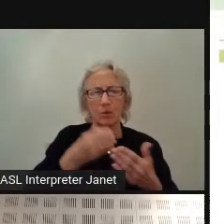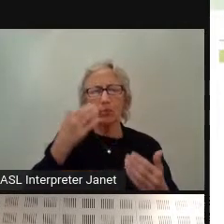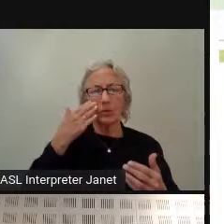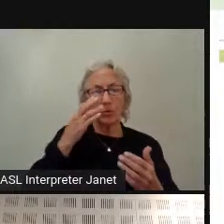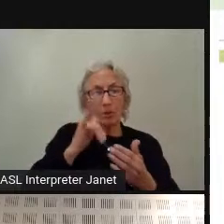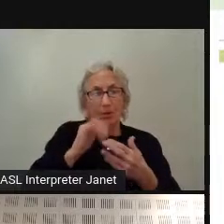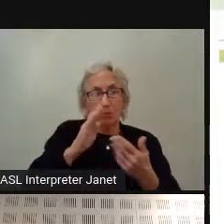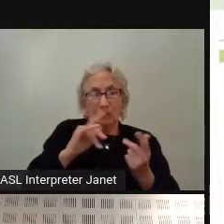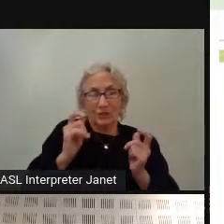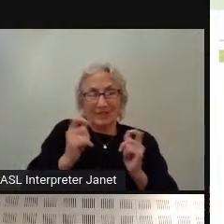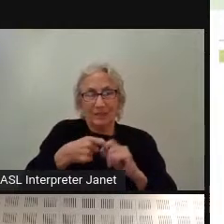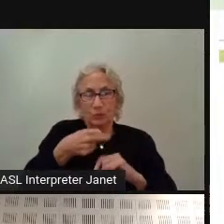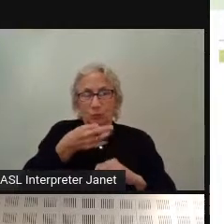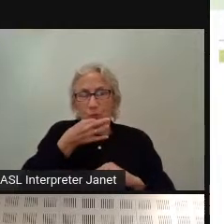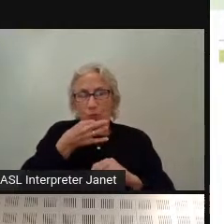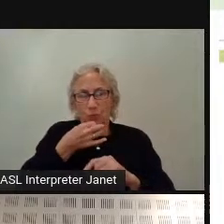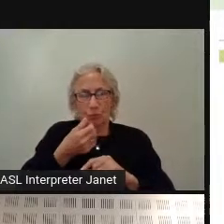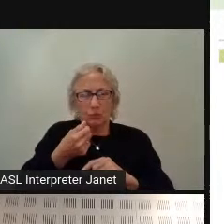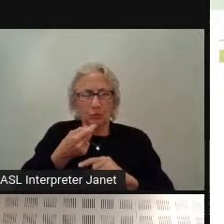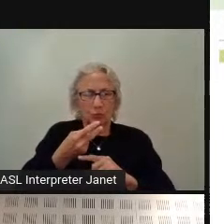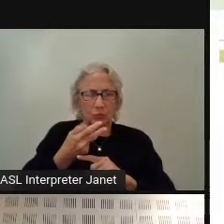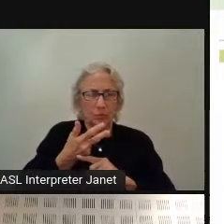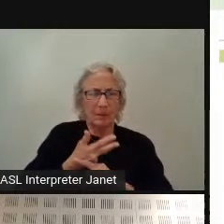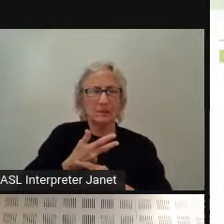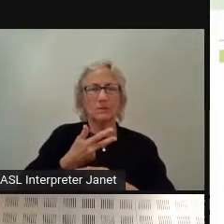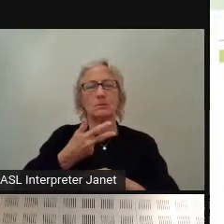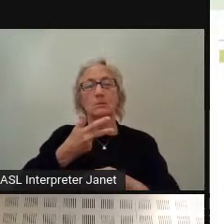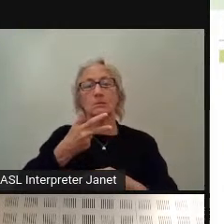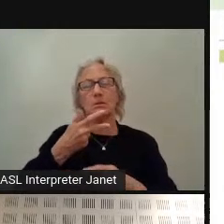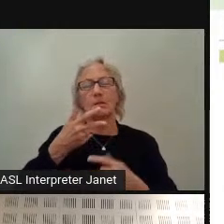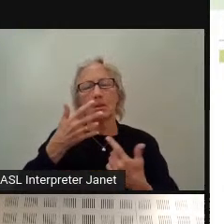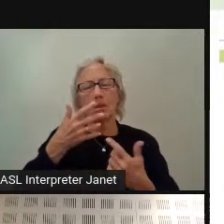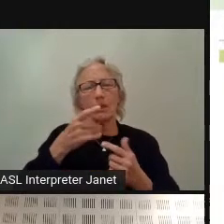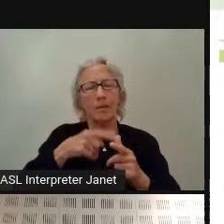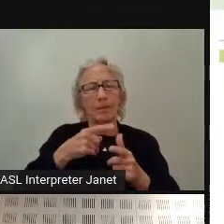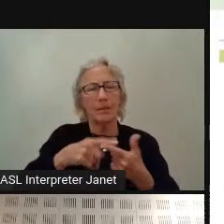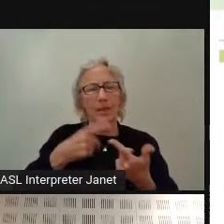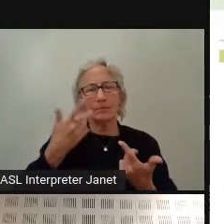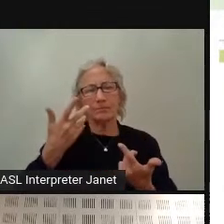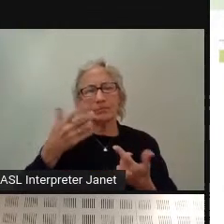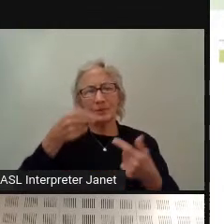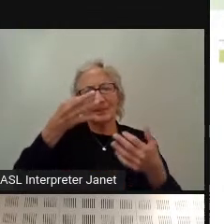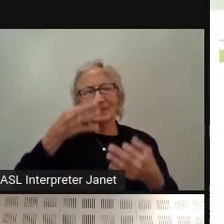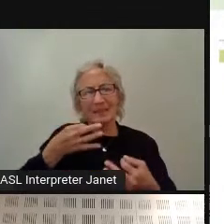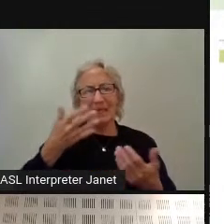We slowly neglected the old webpage because we did not want to put all the money into system upgrades because in a few months were to change it.